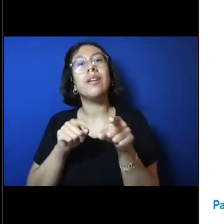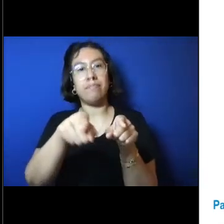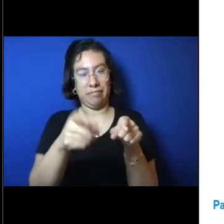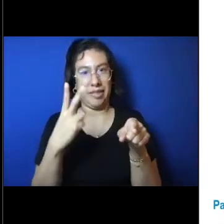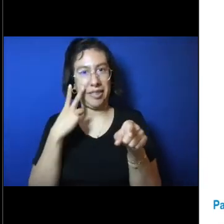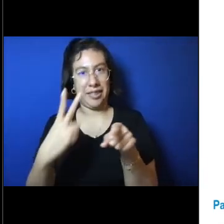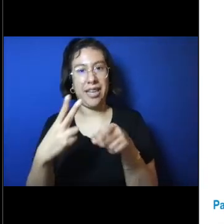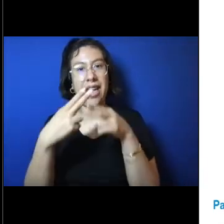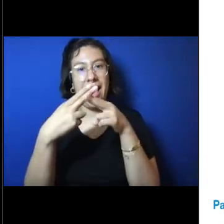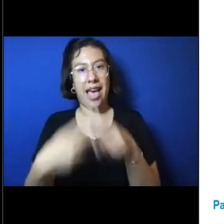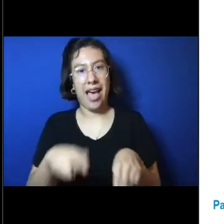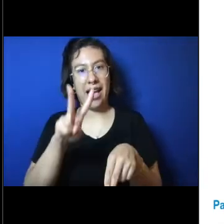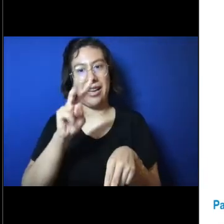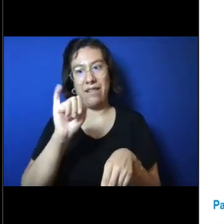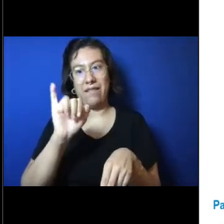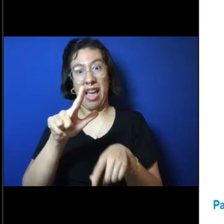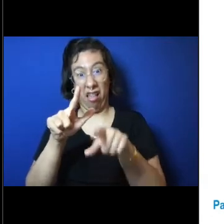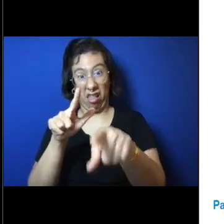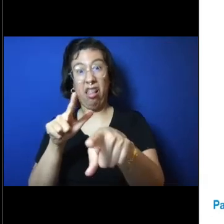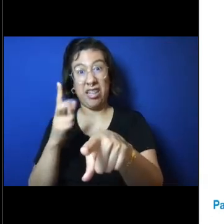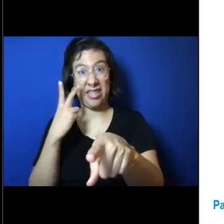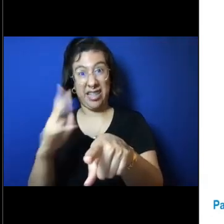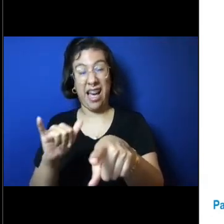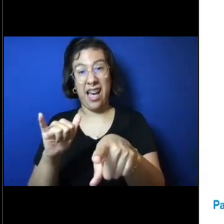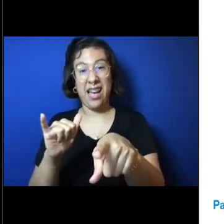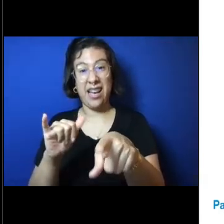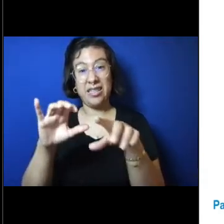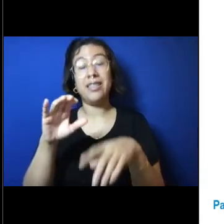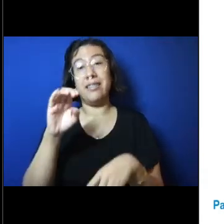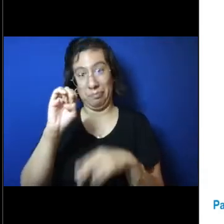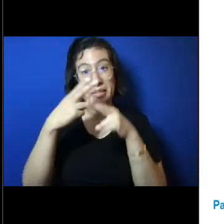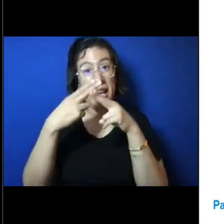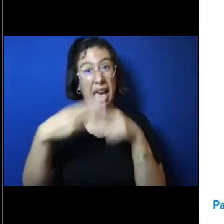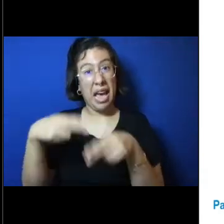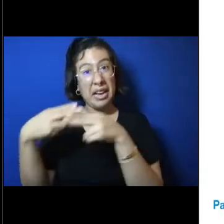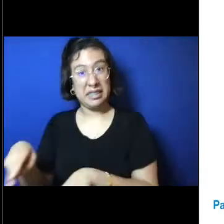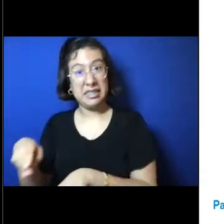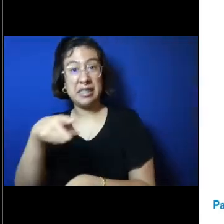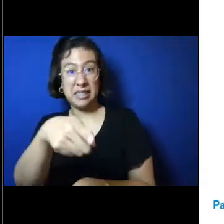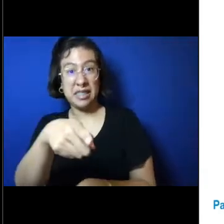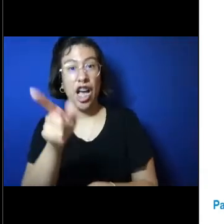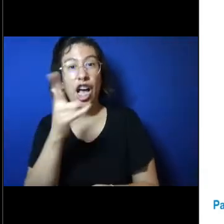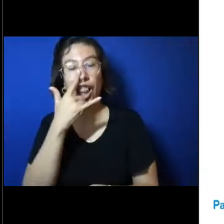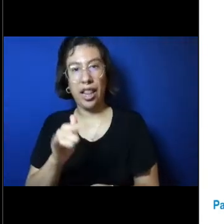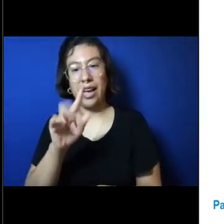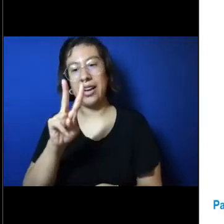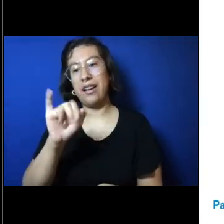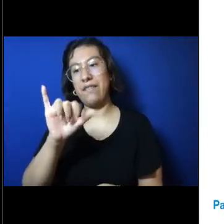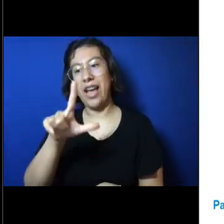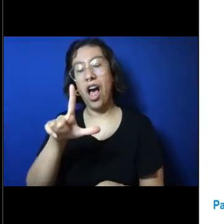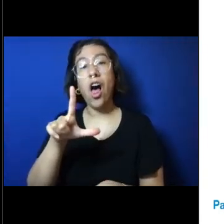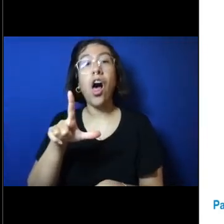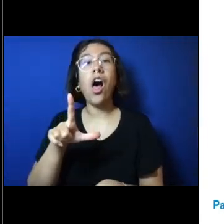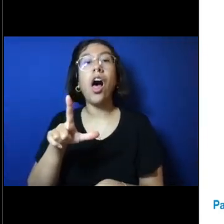So all those little dots are eggs and it's on this membrane that looks like a veil. And so the sea turtle was just trying to take a bite of it,